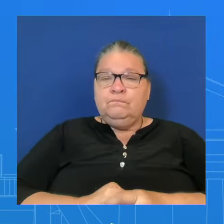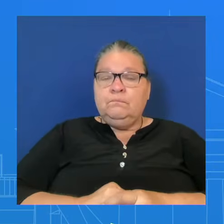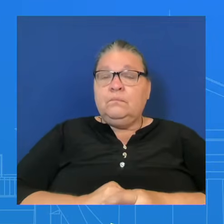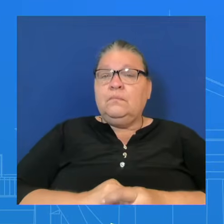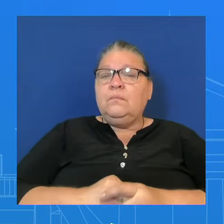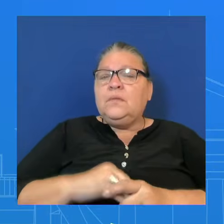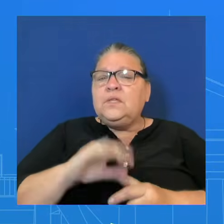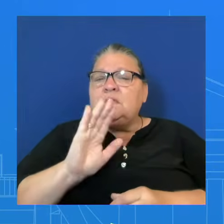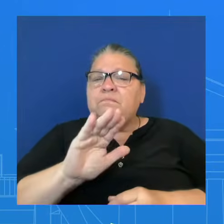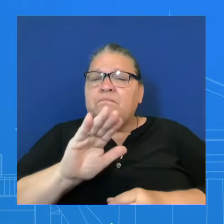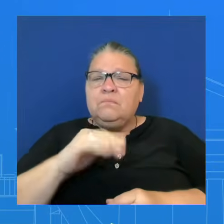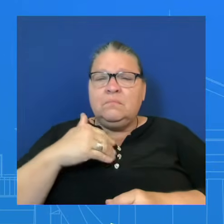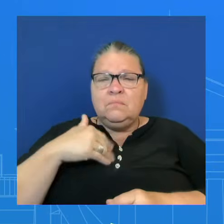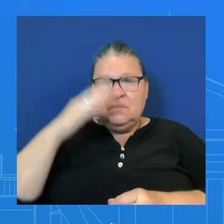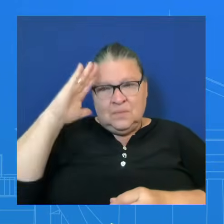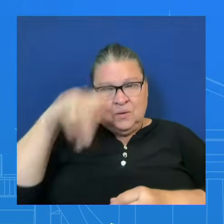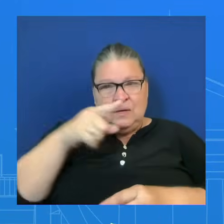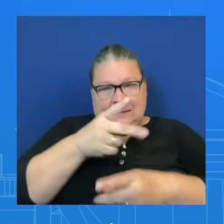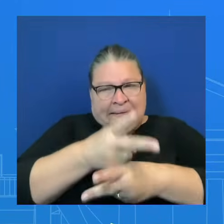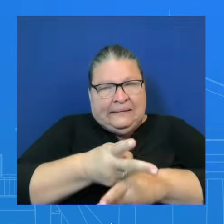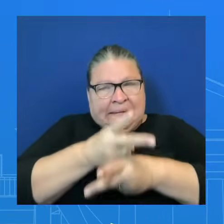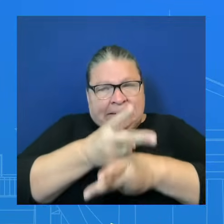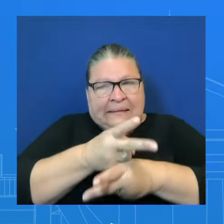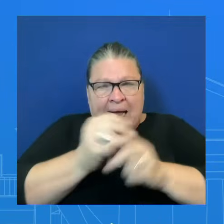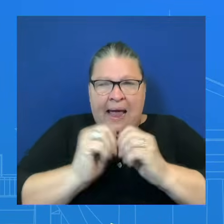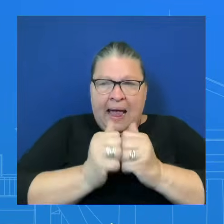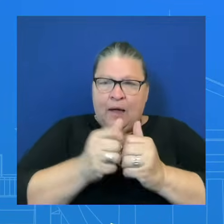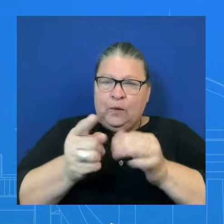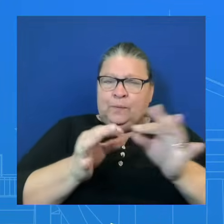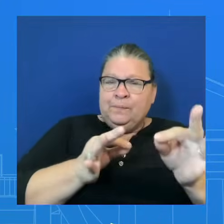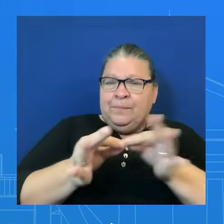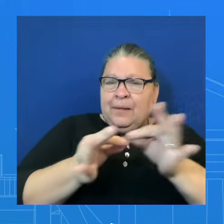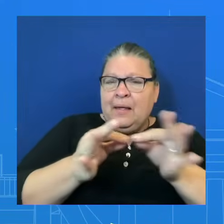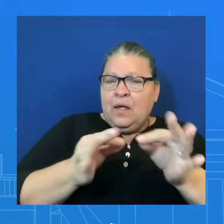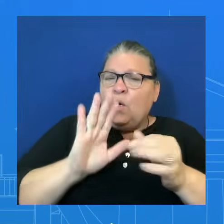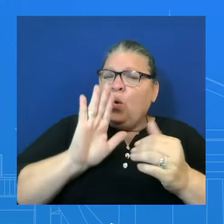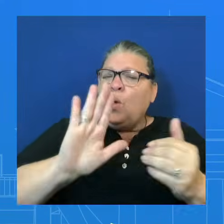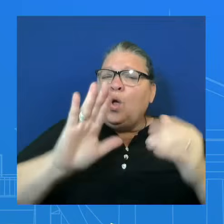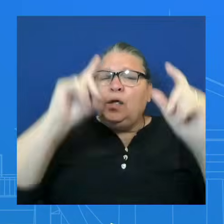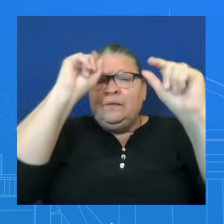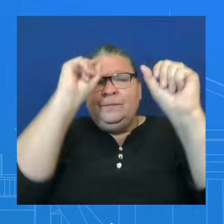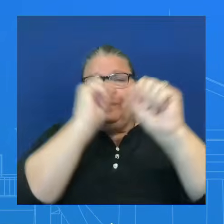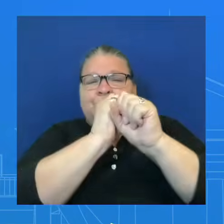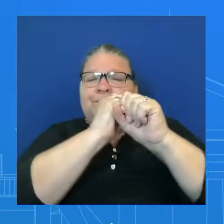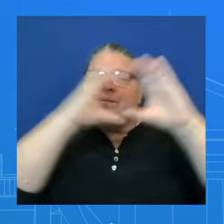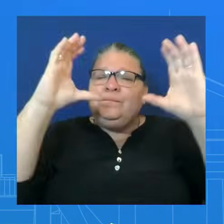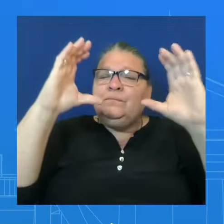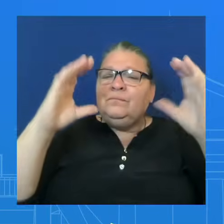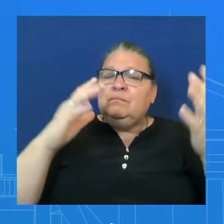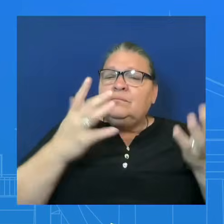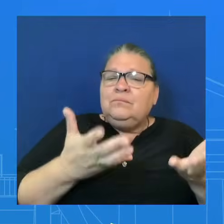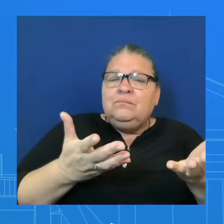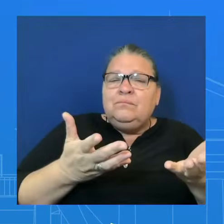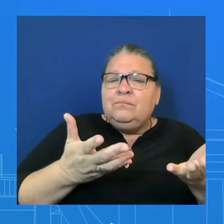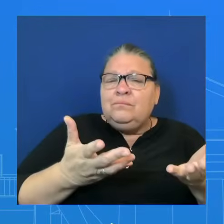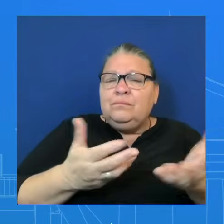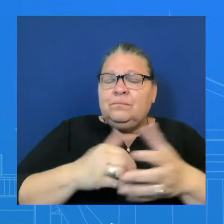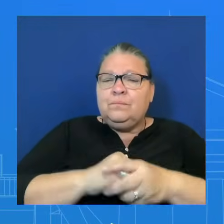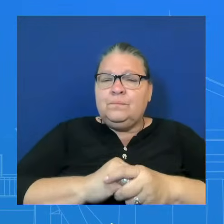to describe what China is doing in the air and on the seas? Mr. Kirby: I'll try to give you an answer,